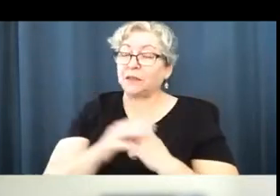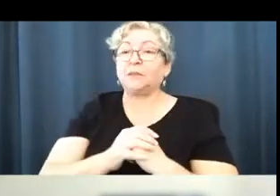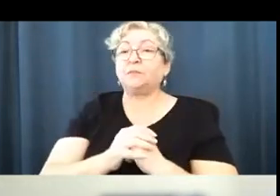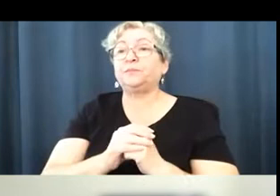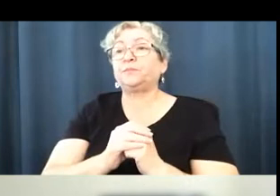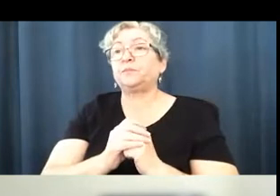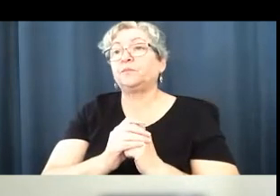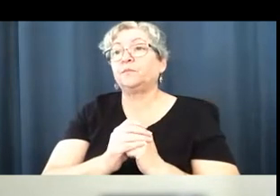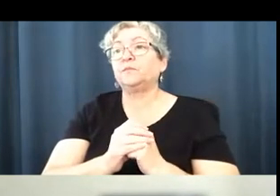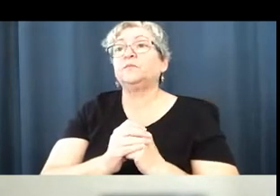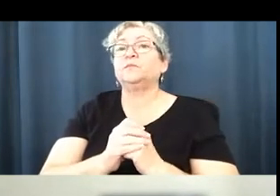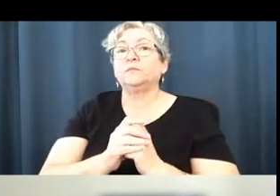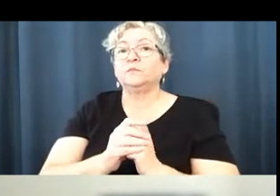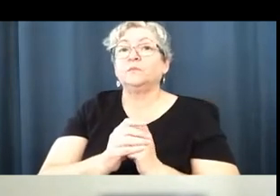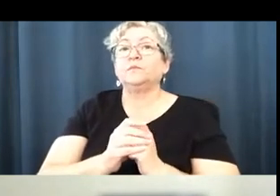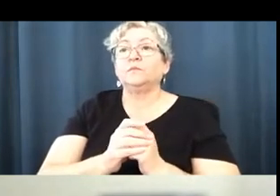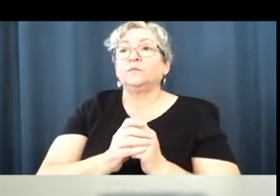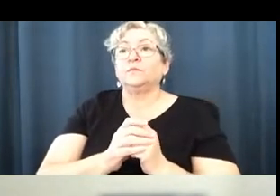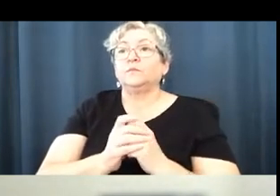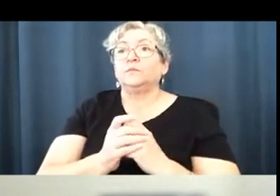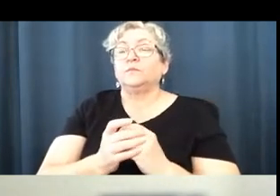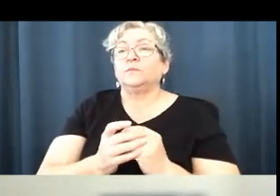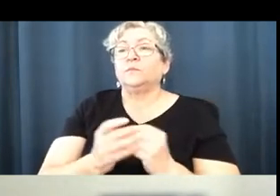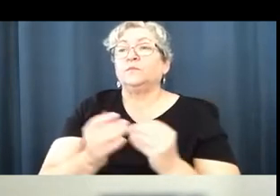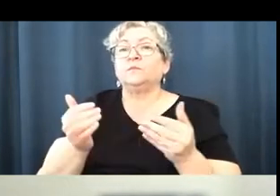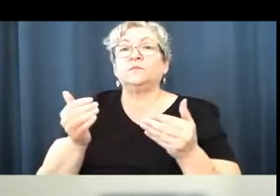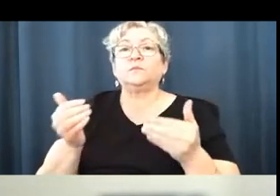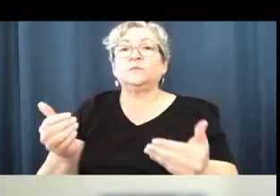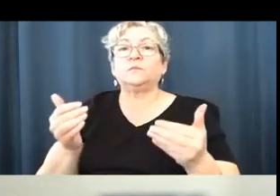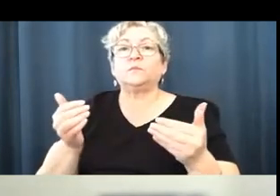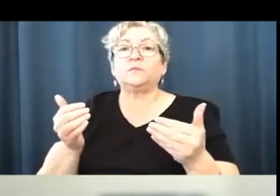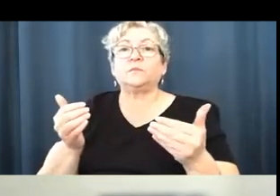So, let's go ahead and dive into some of the terms,